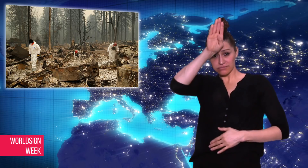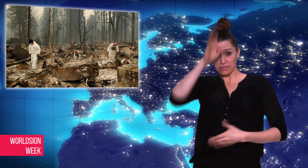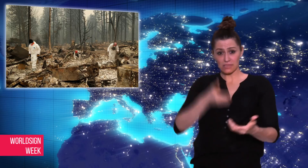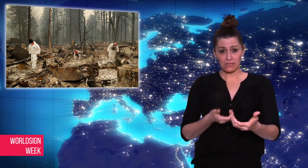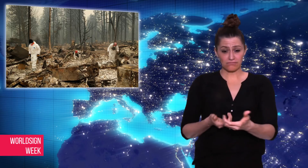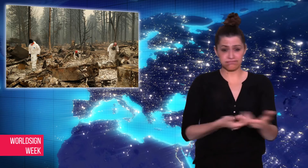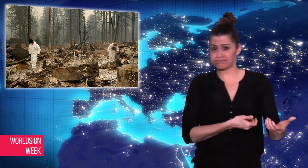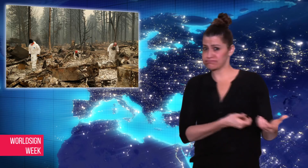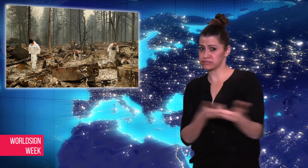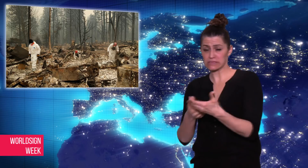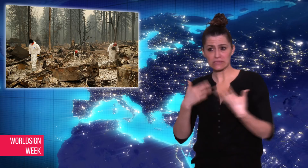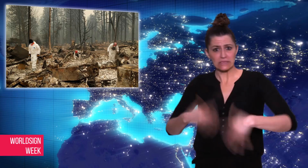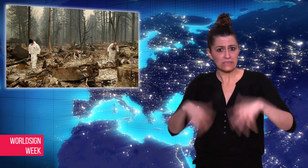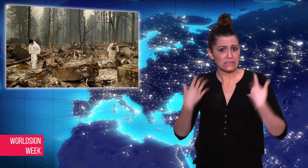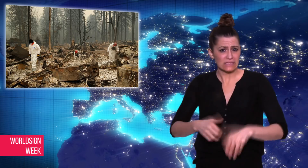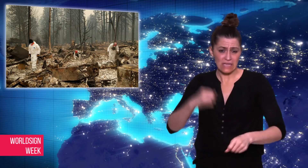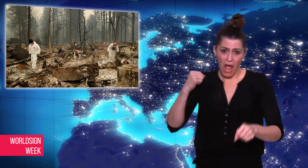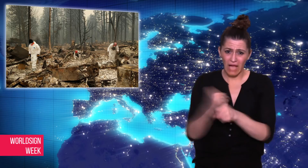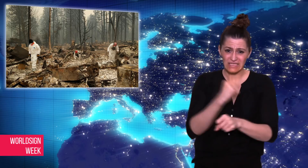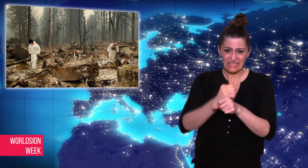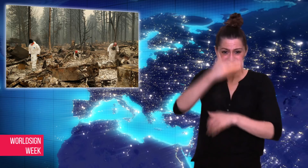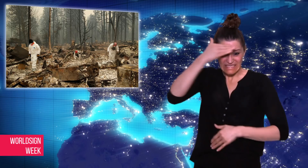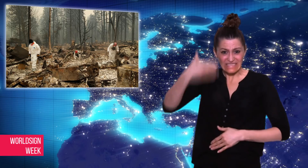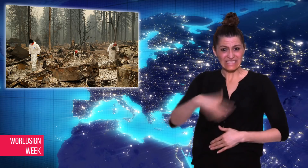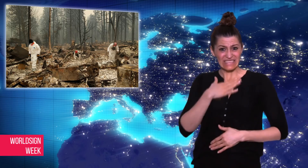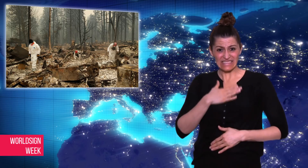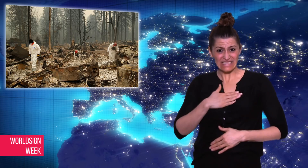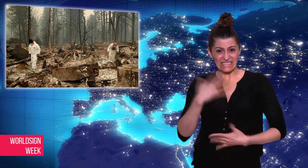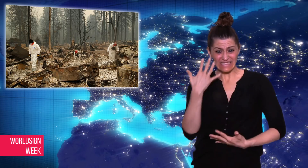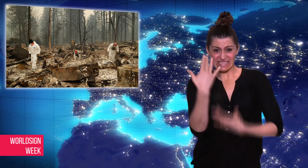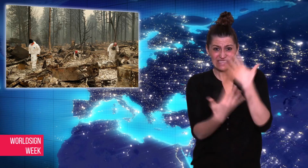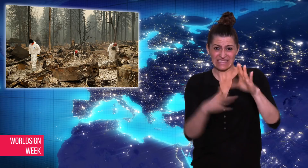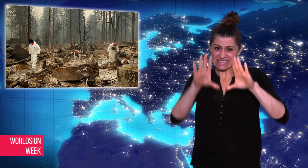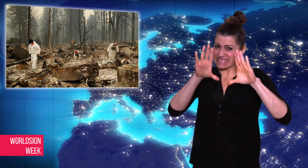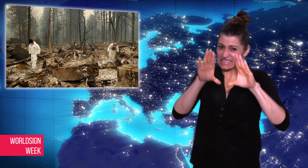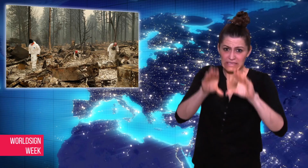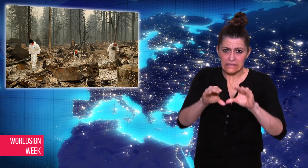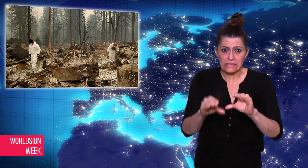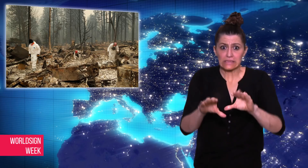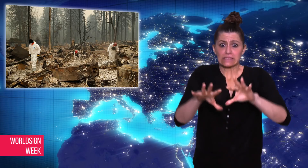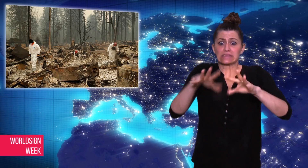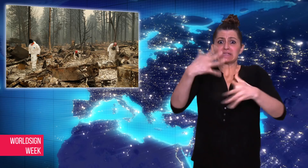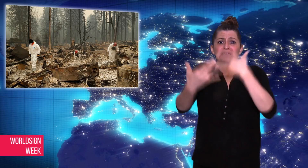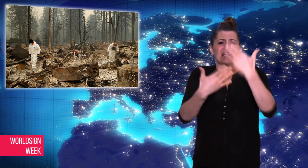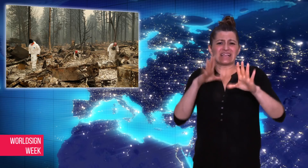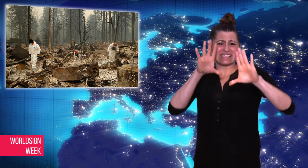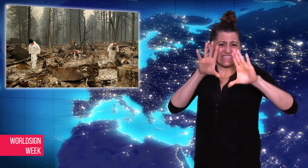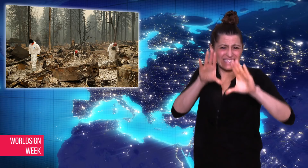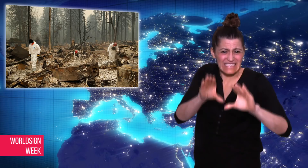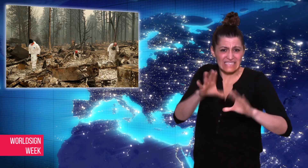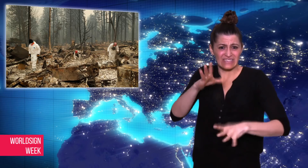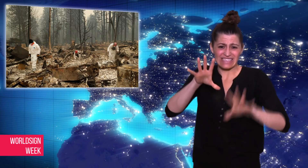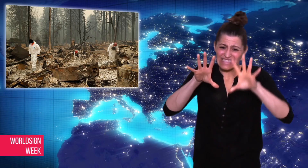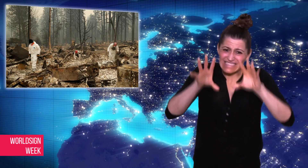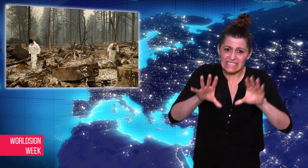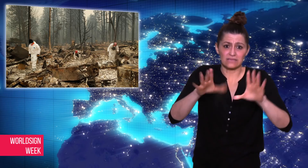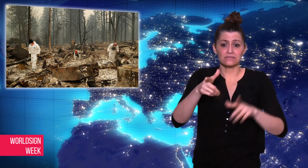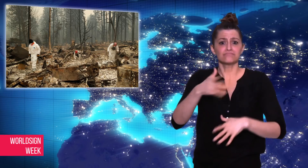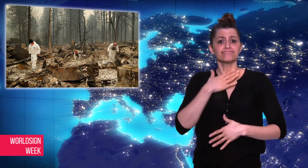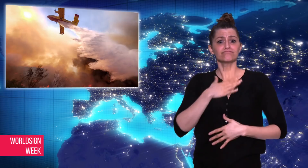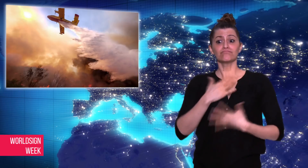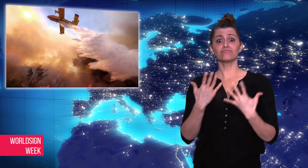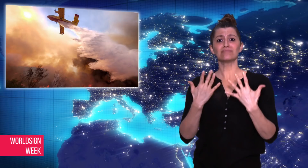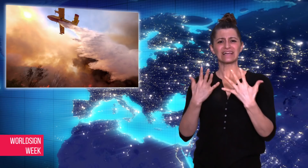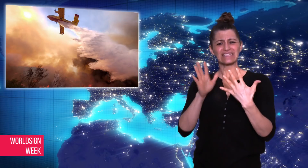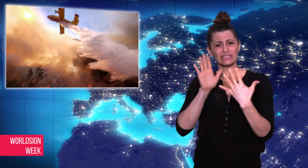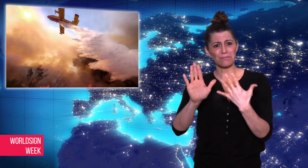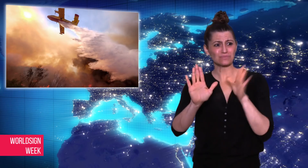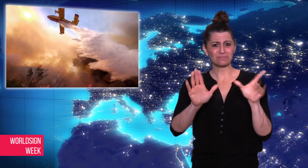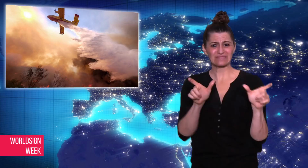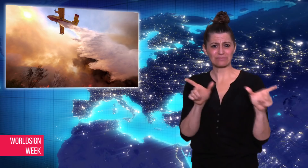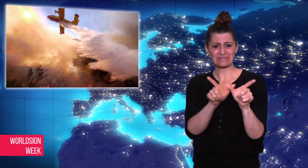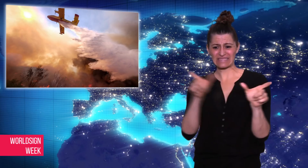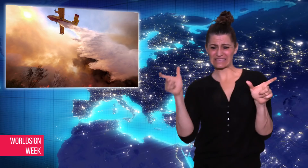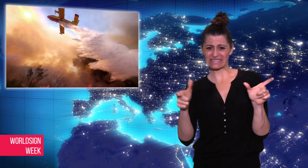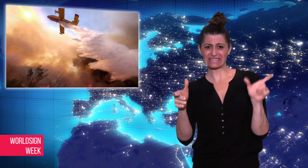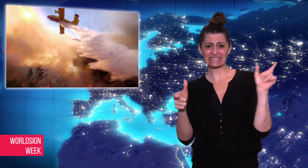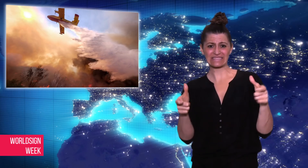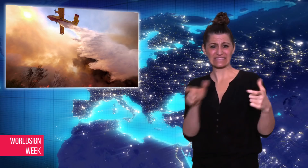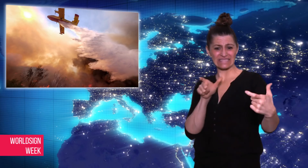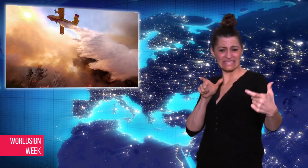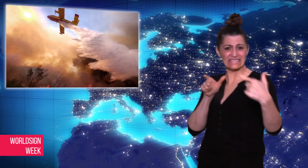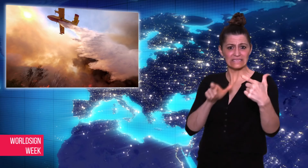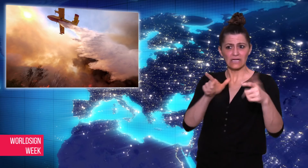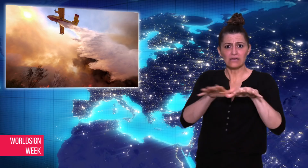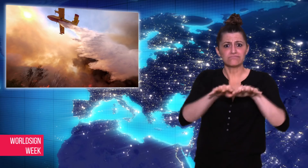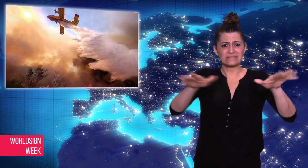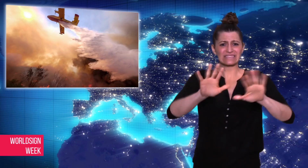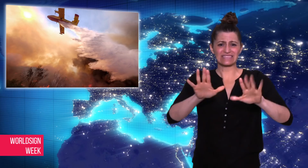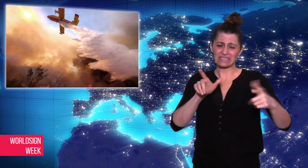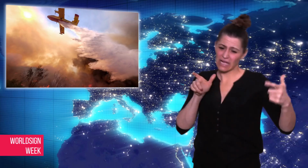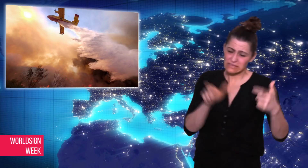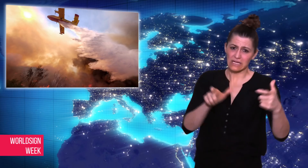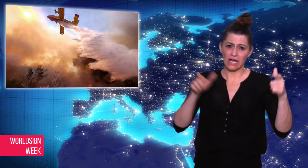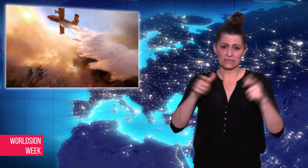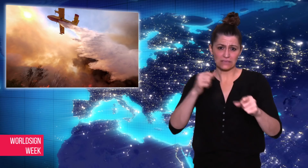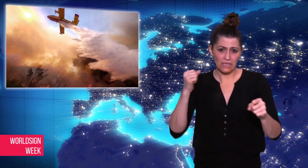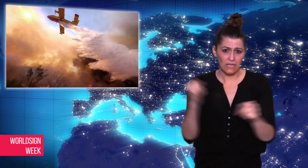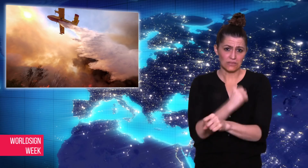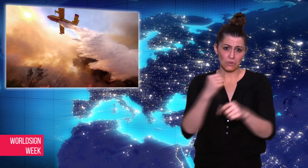the fire from advancing further. California has been in drought